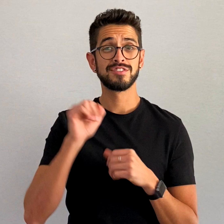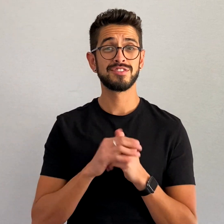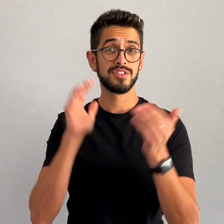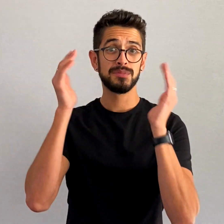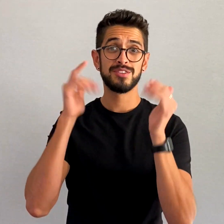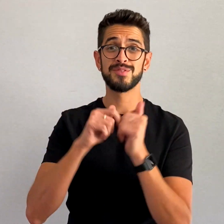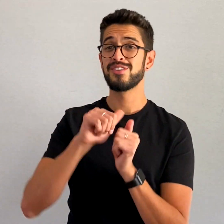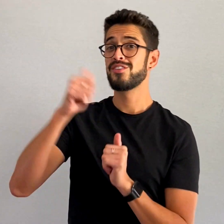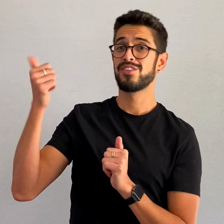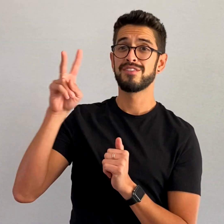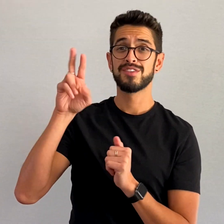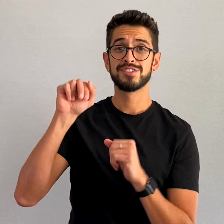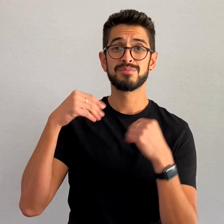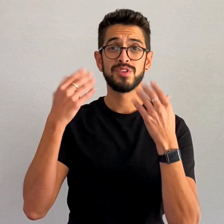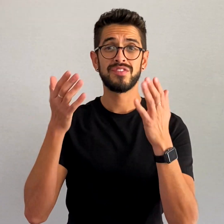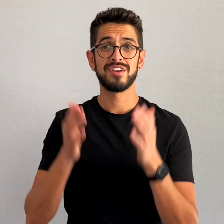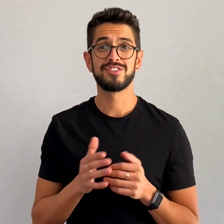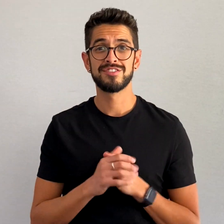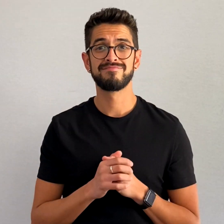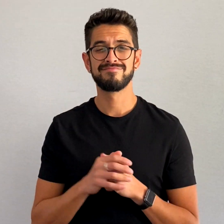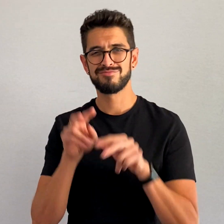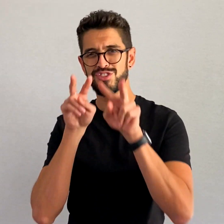compared to other VRS providers? Take a look: